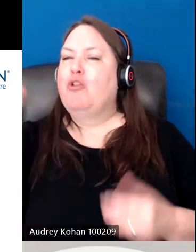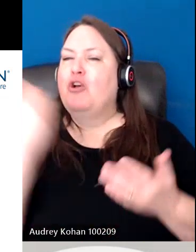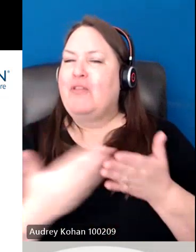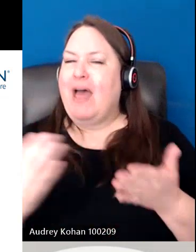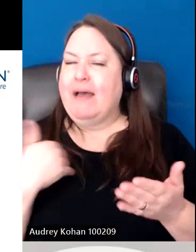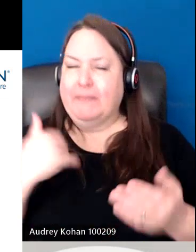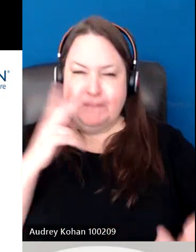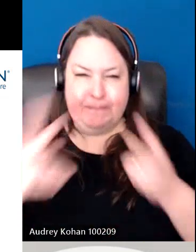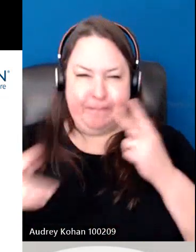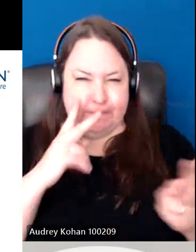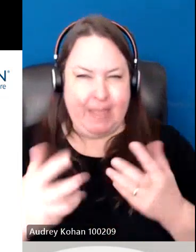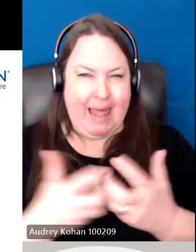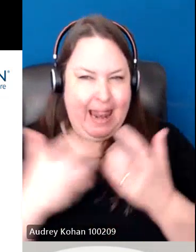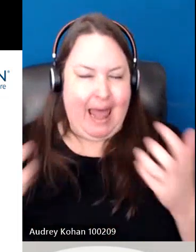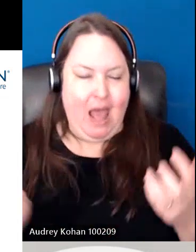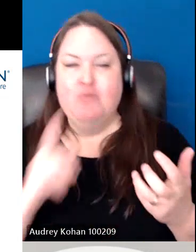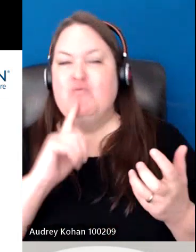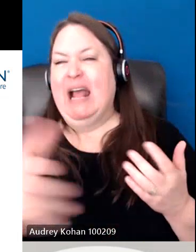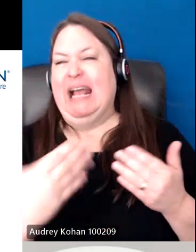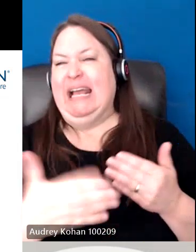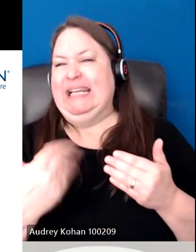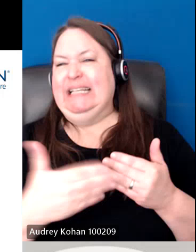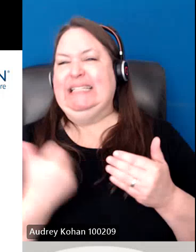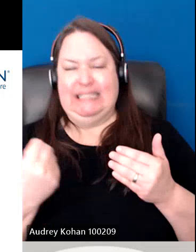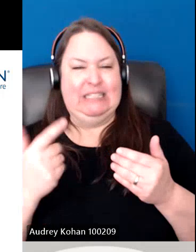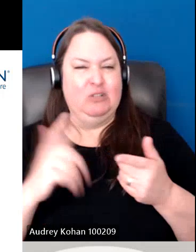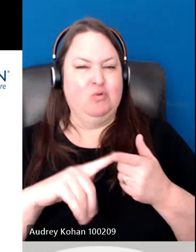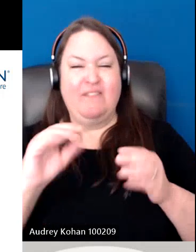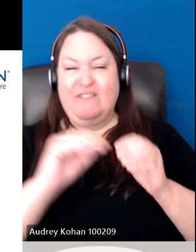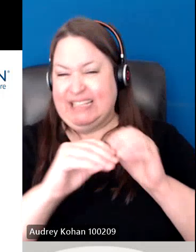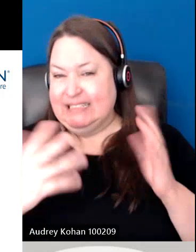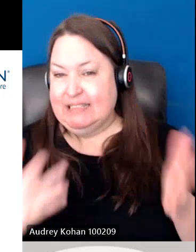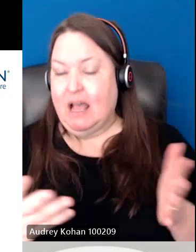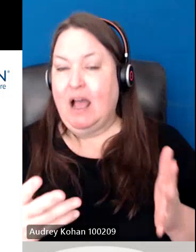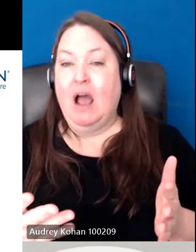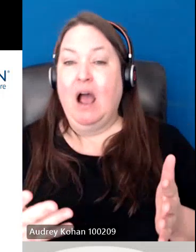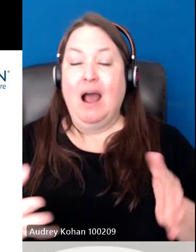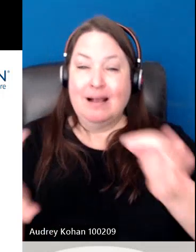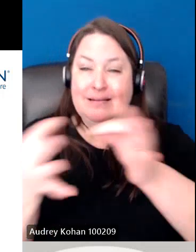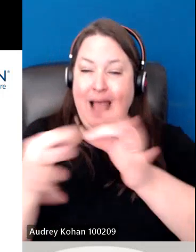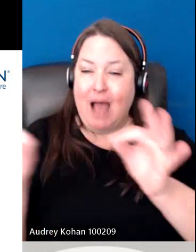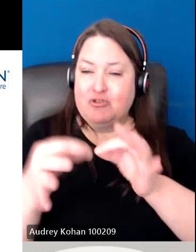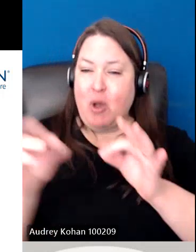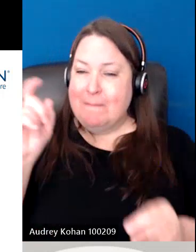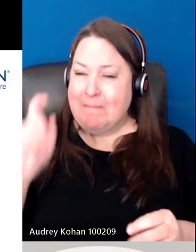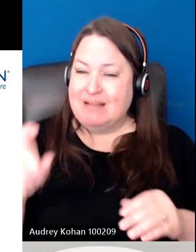lot of and it's such an easy thing to think to fix is closed captions have to be on per ADA